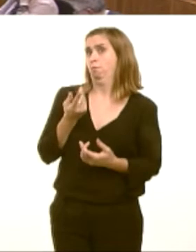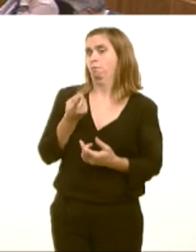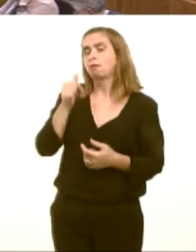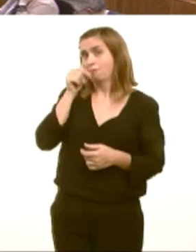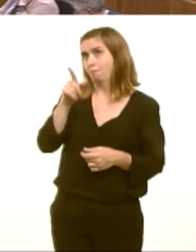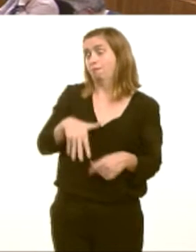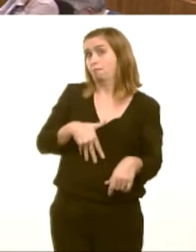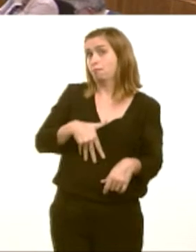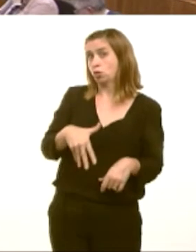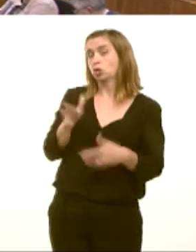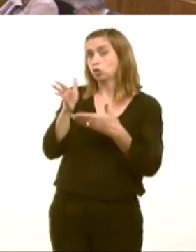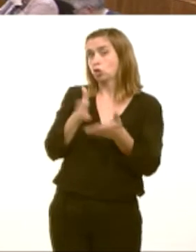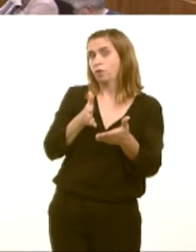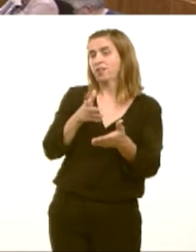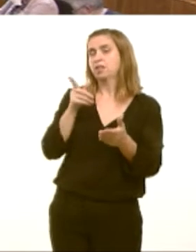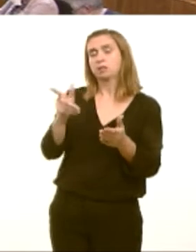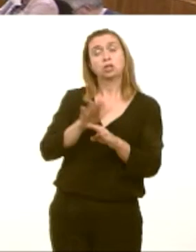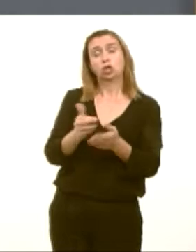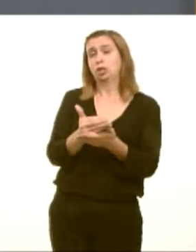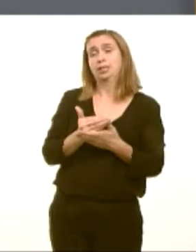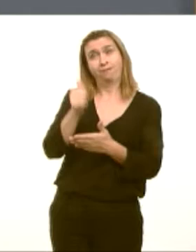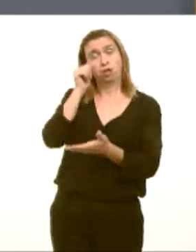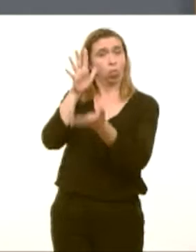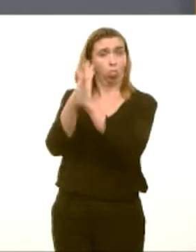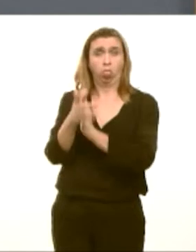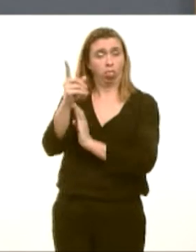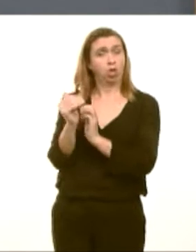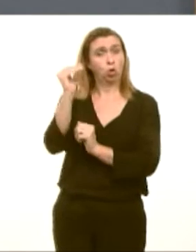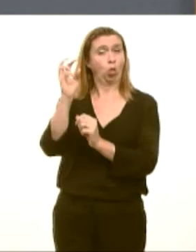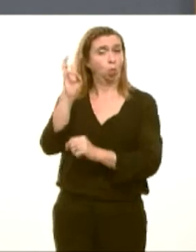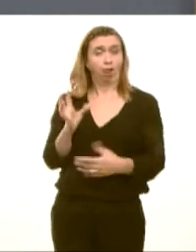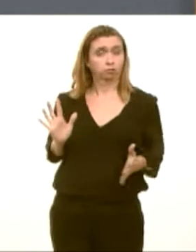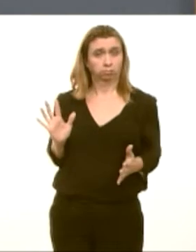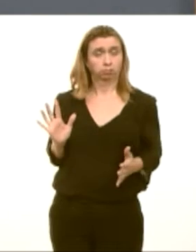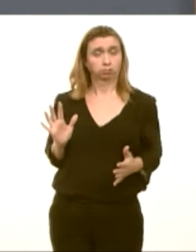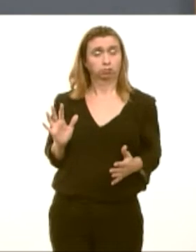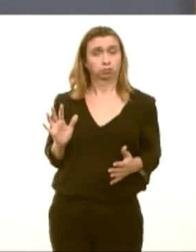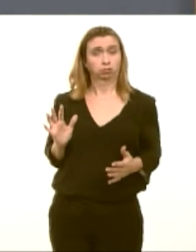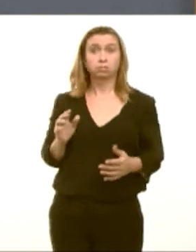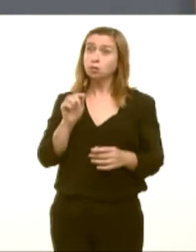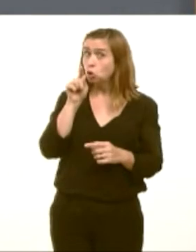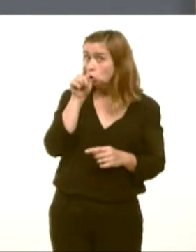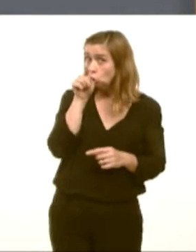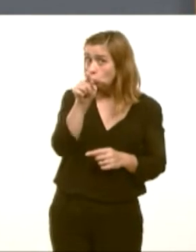services are deemed unsafe in the north, and itís this Labour Government, under your watch,